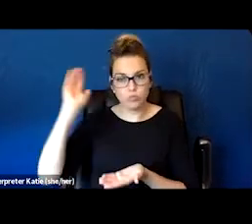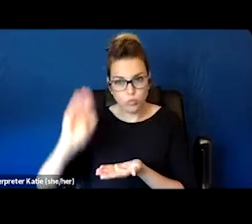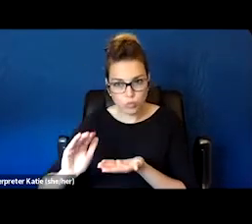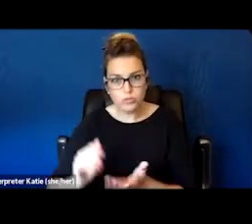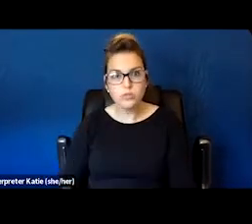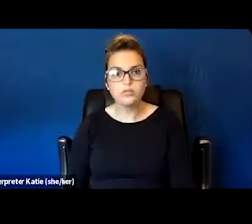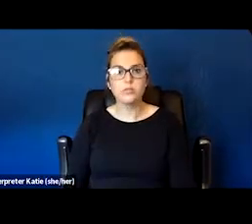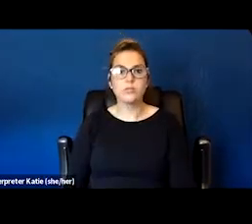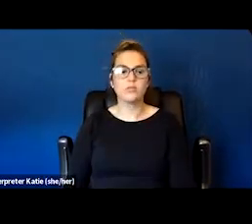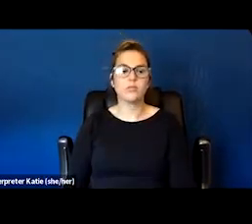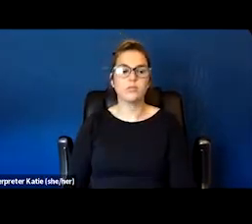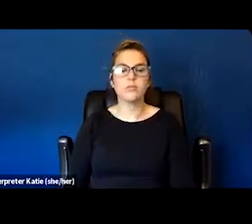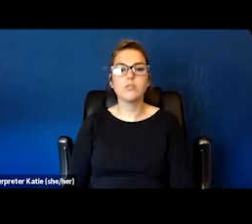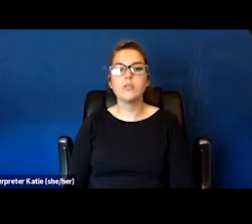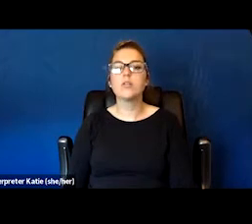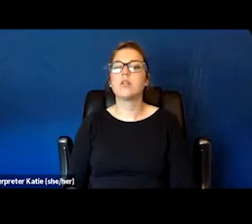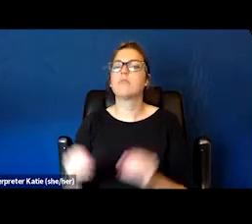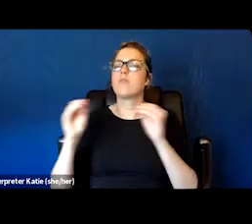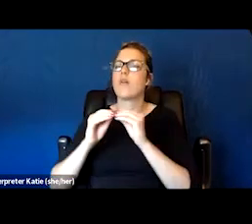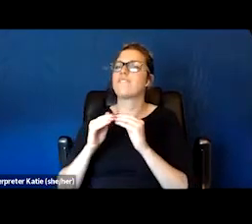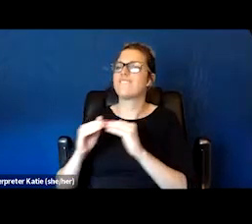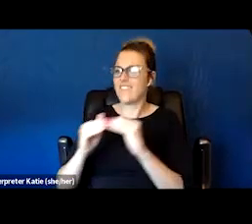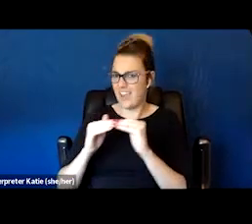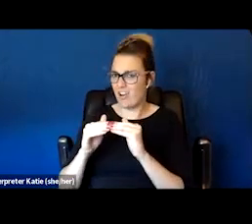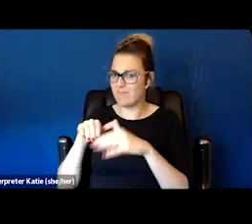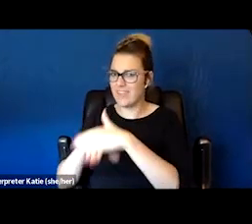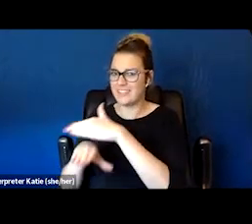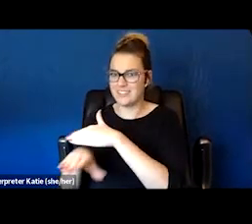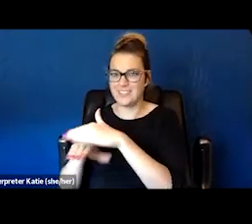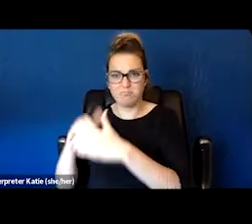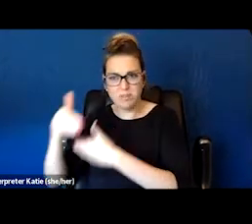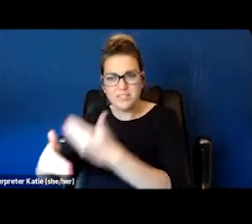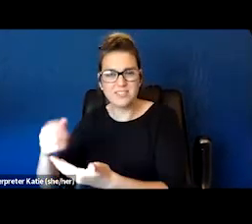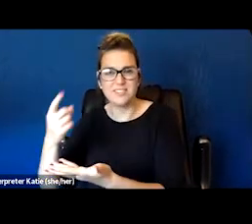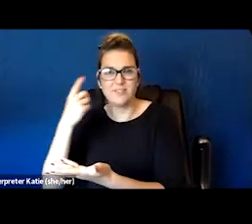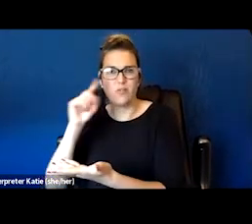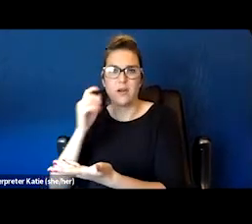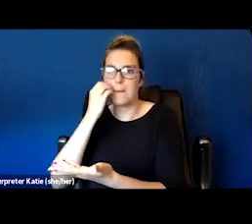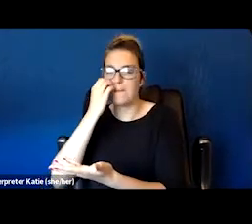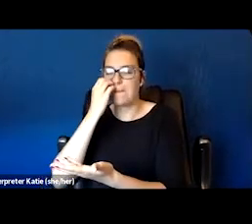but a much more equitable access process for services that best fit people's needs.